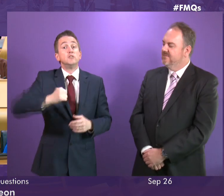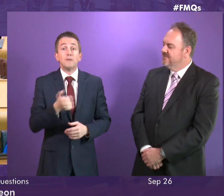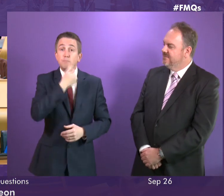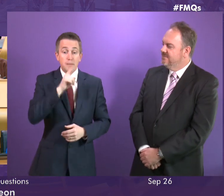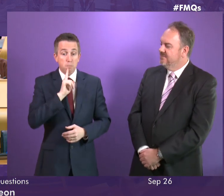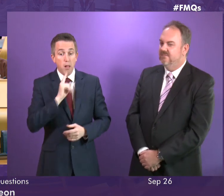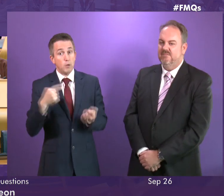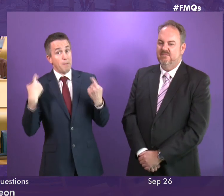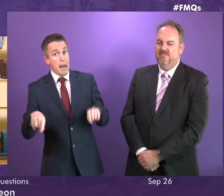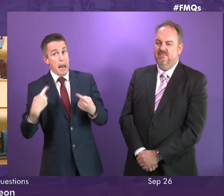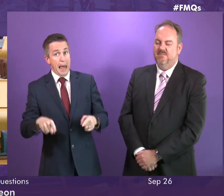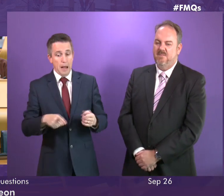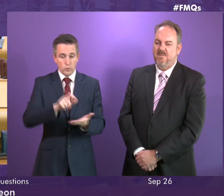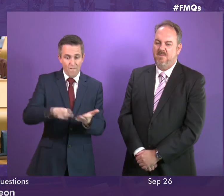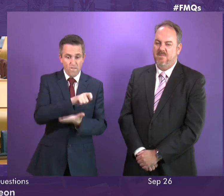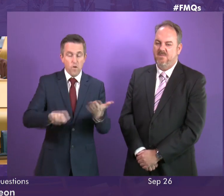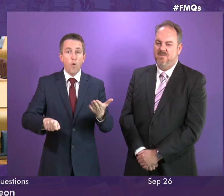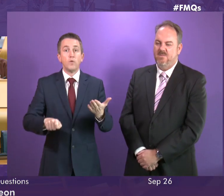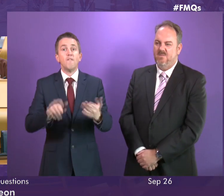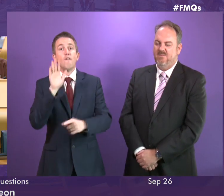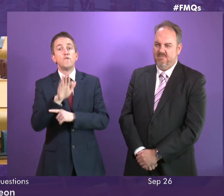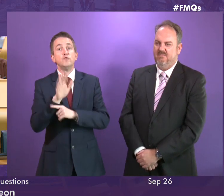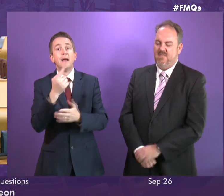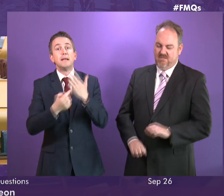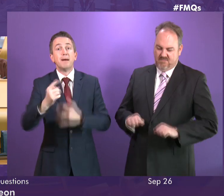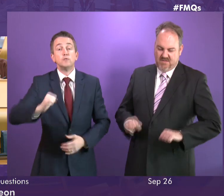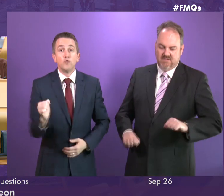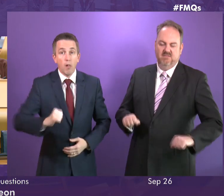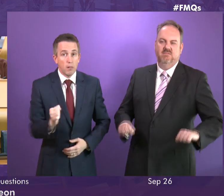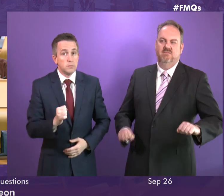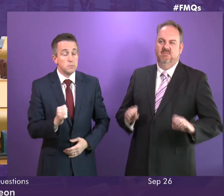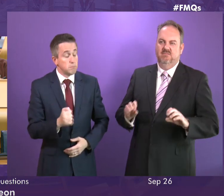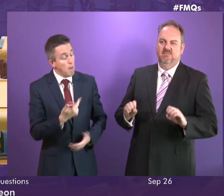of Scotland to choose their own future in an independence referendum, I welcome that.